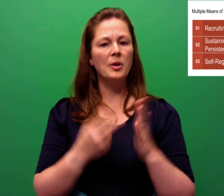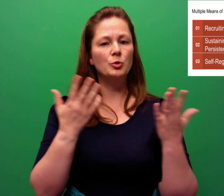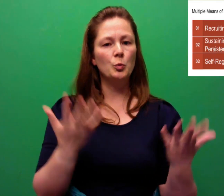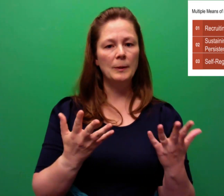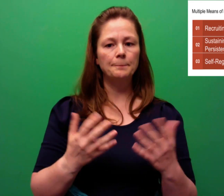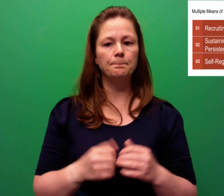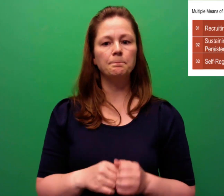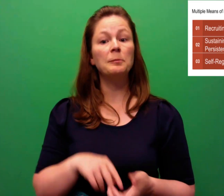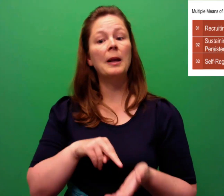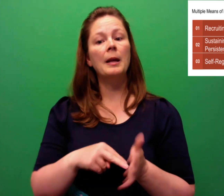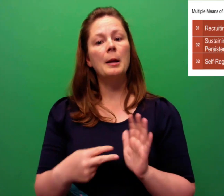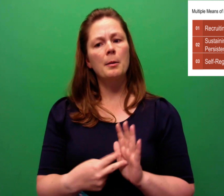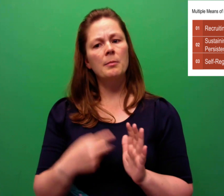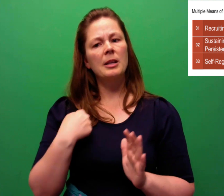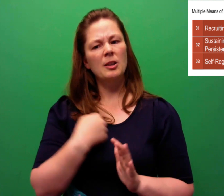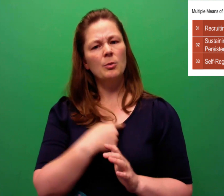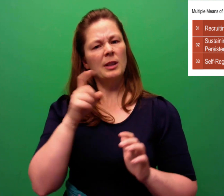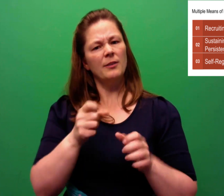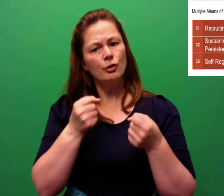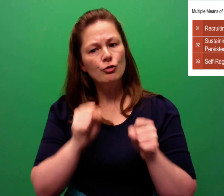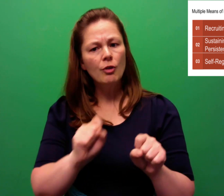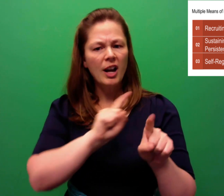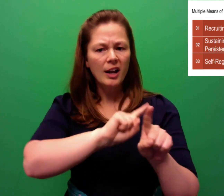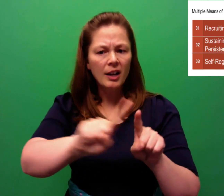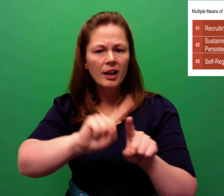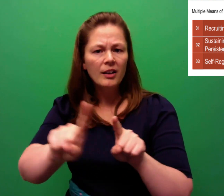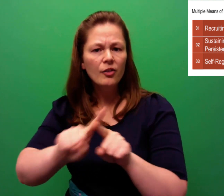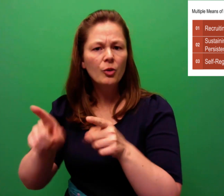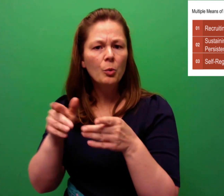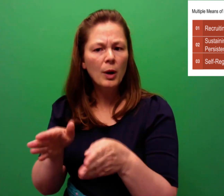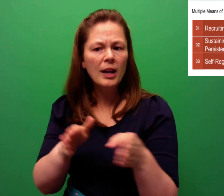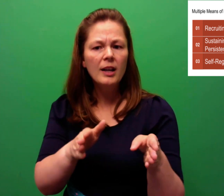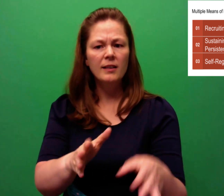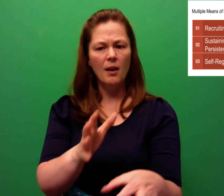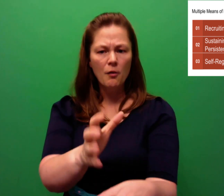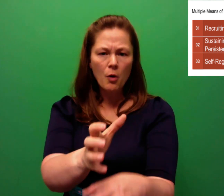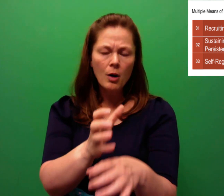Multiple means of engagement means that we need to try two different ways of